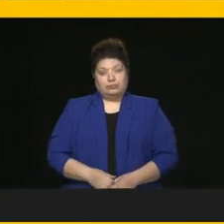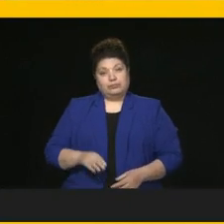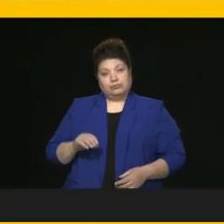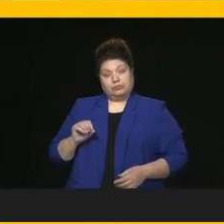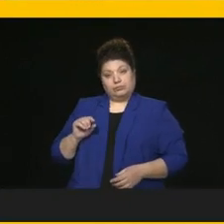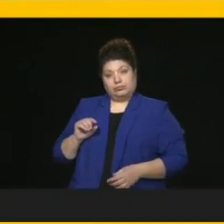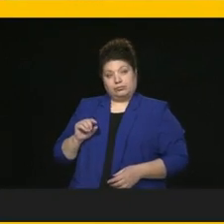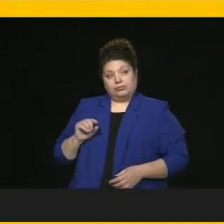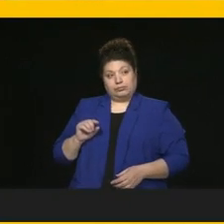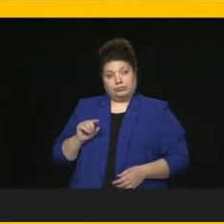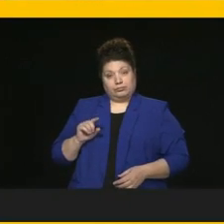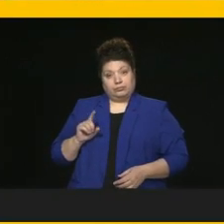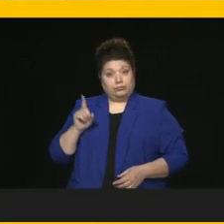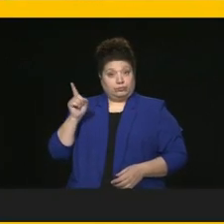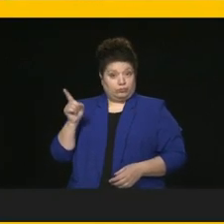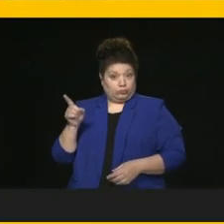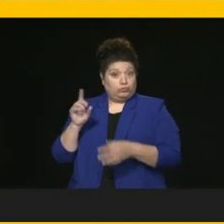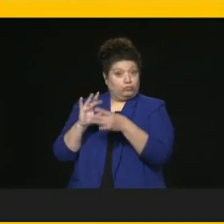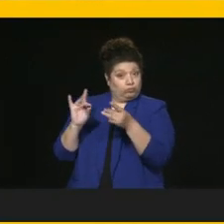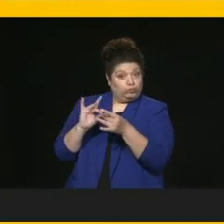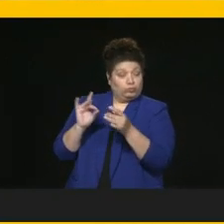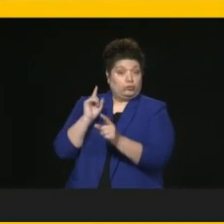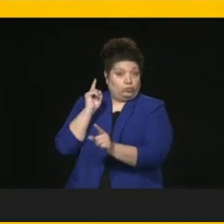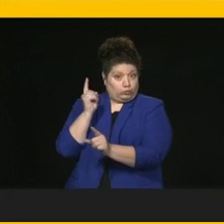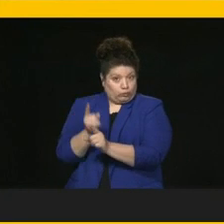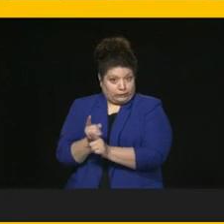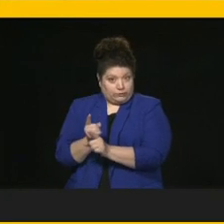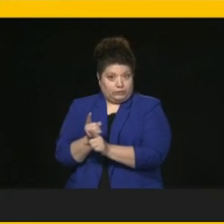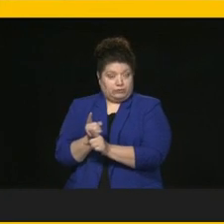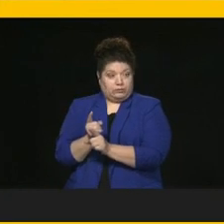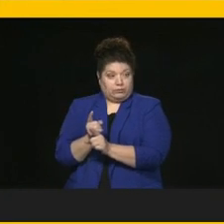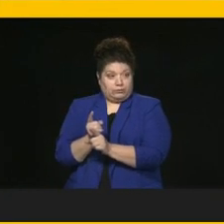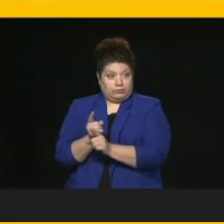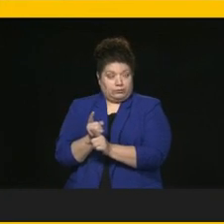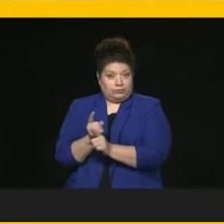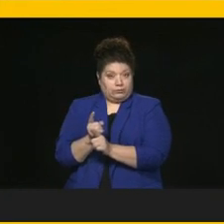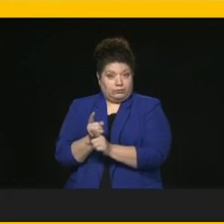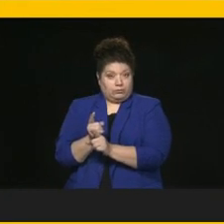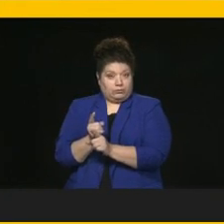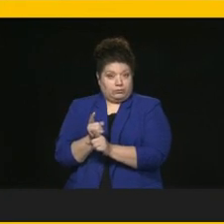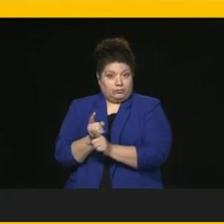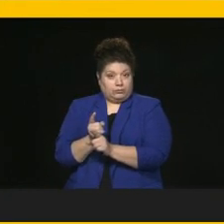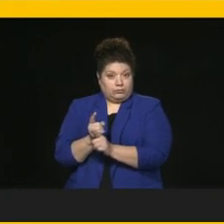[Speaking French][Voice of